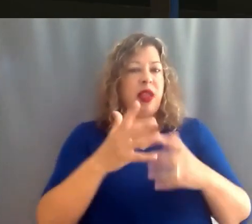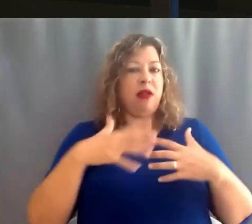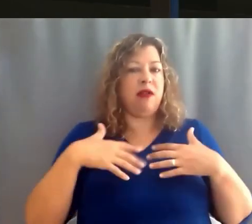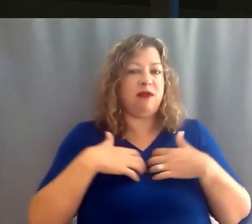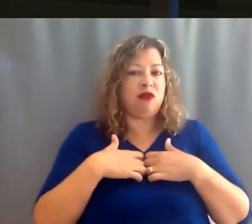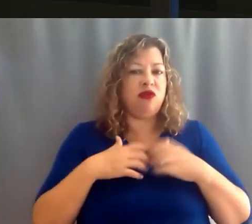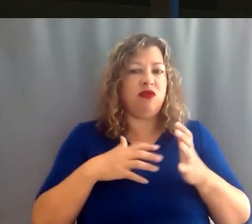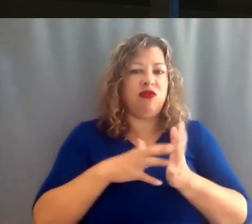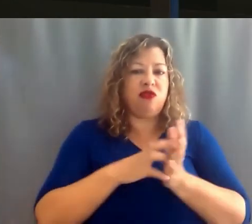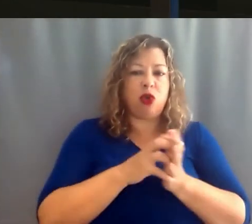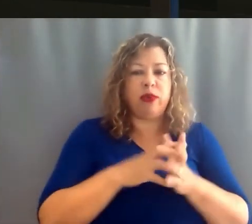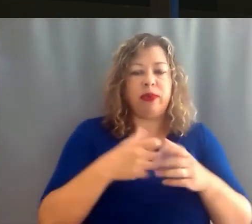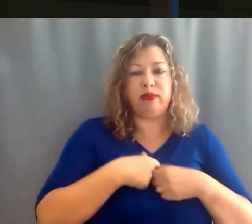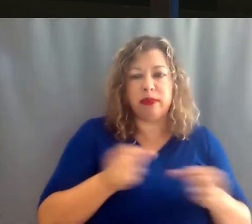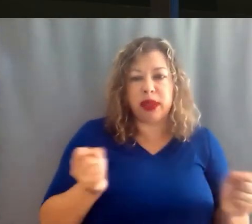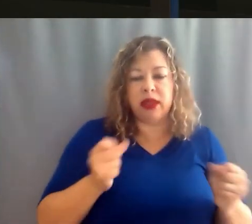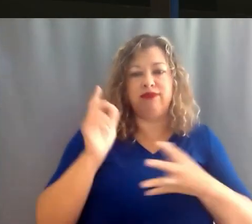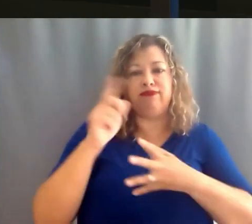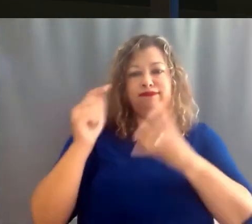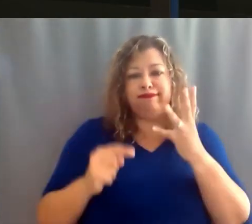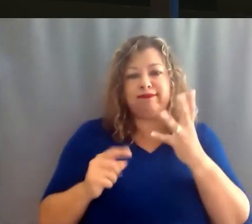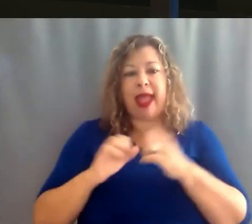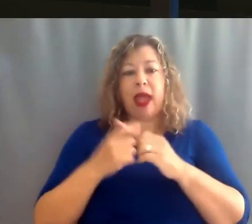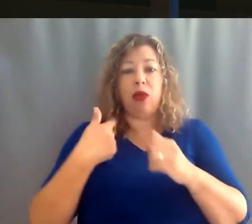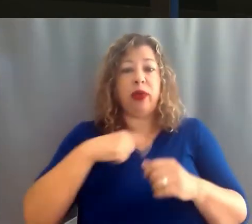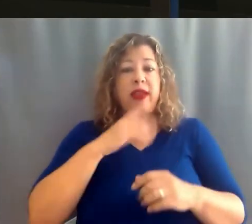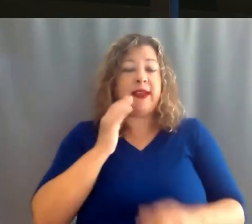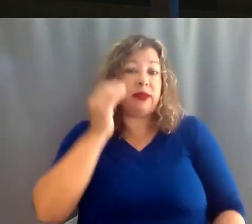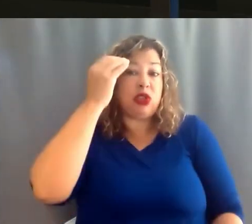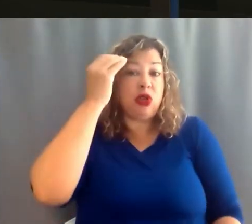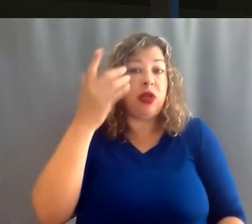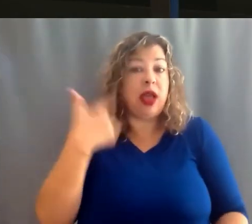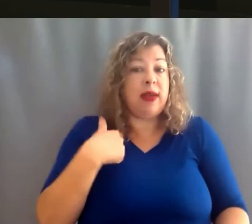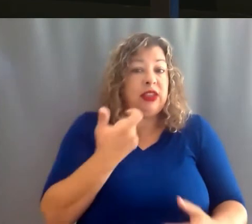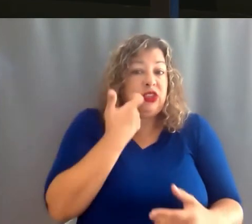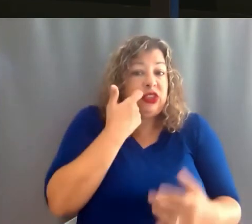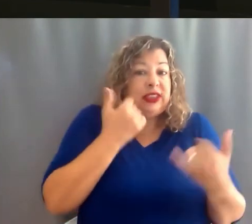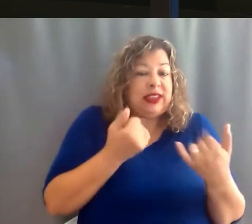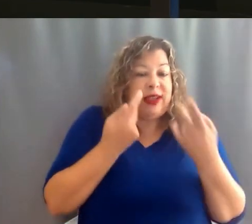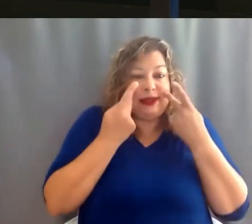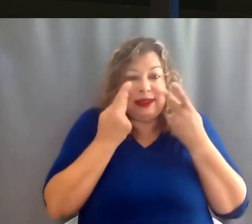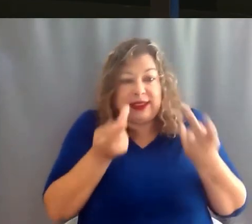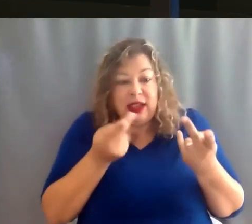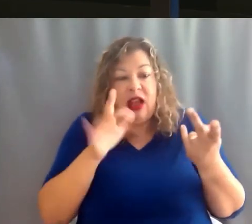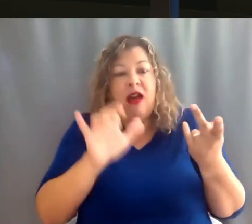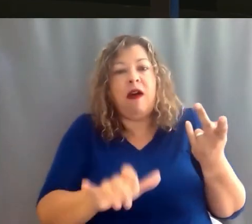As an adult, I'm just now getting a glimpse of. Right? But imagine if my 12-year-old, 10-year-old, 13-year-old